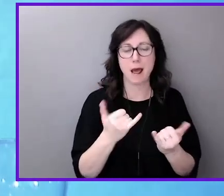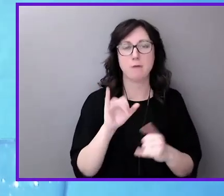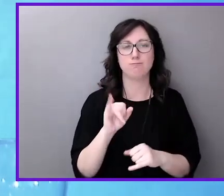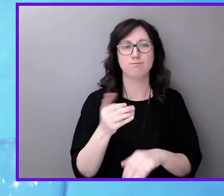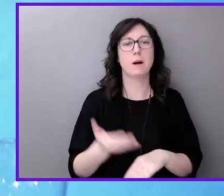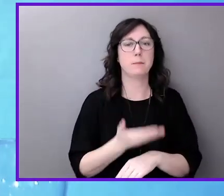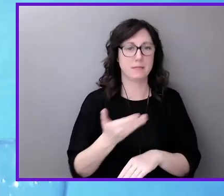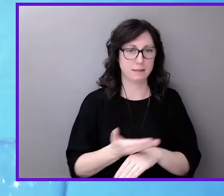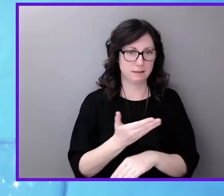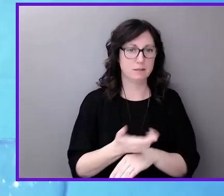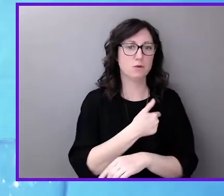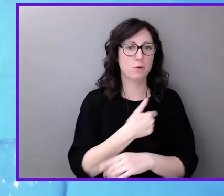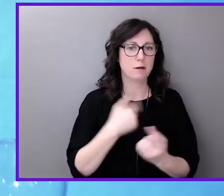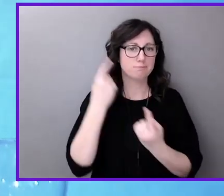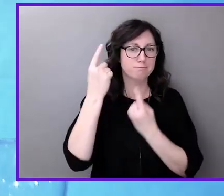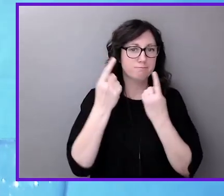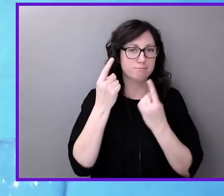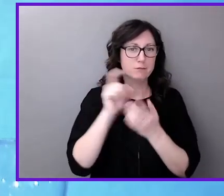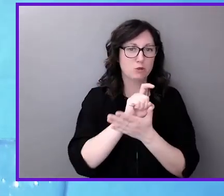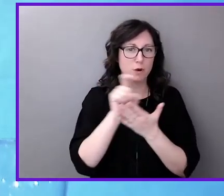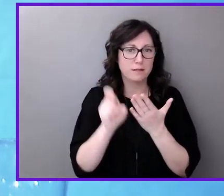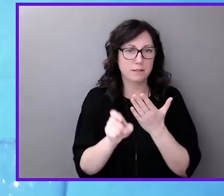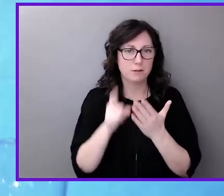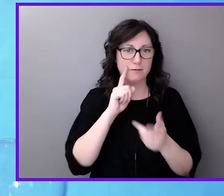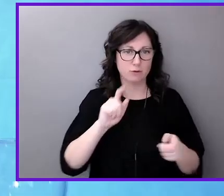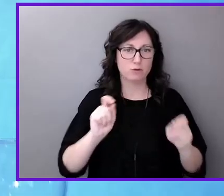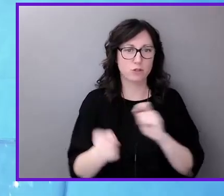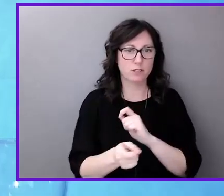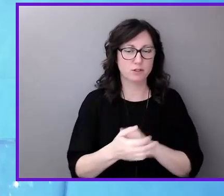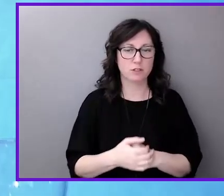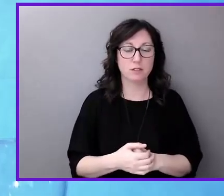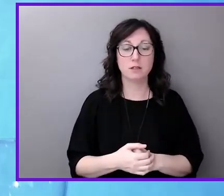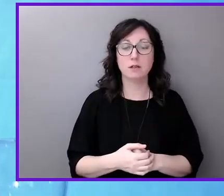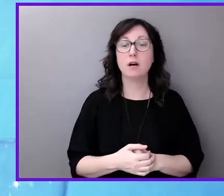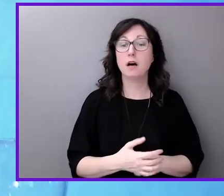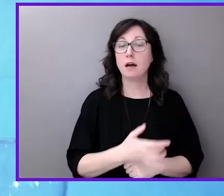considering and I think that the publishers will be the first